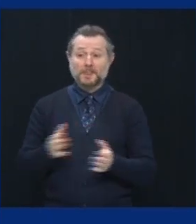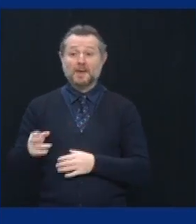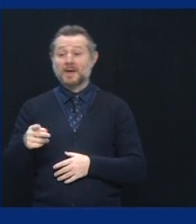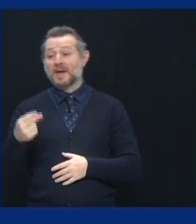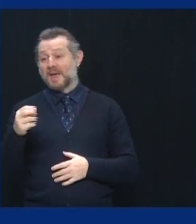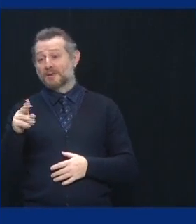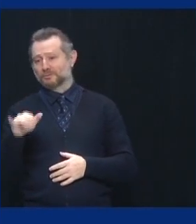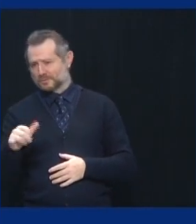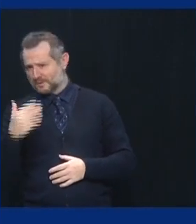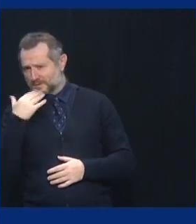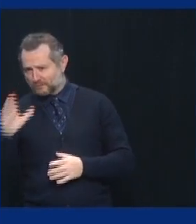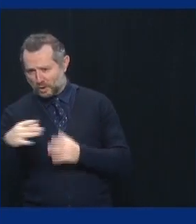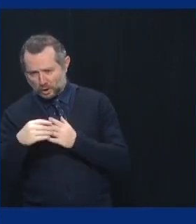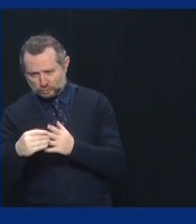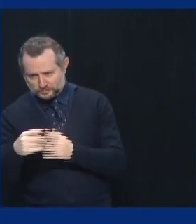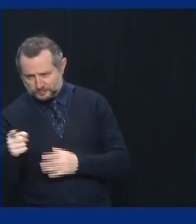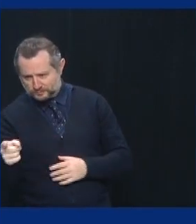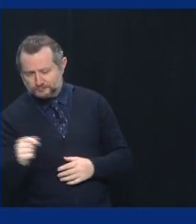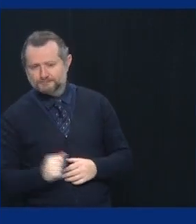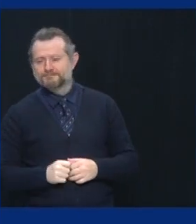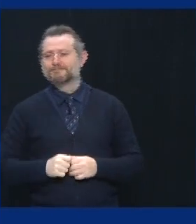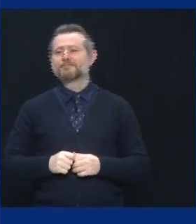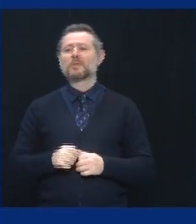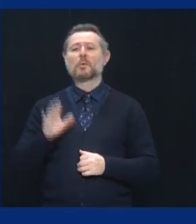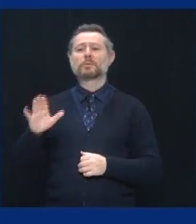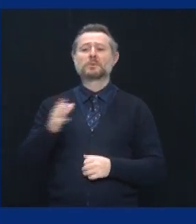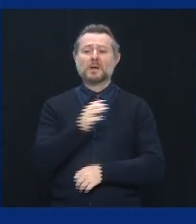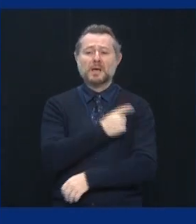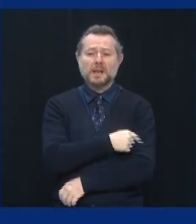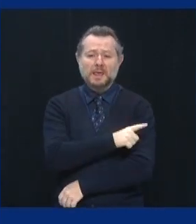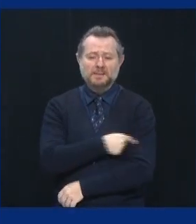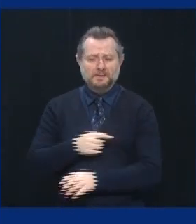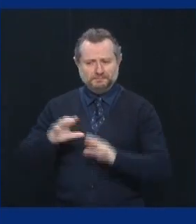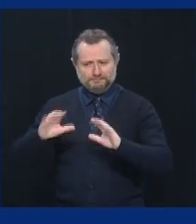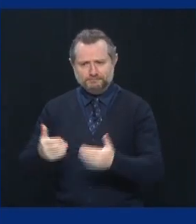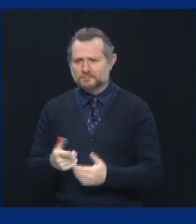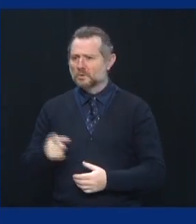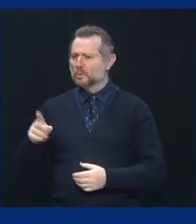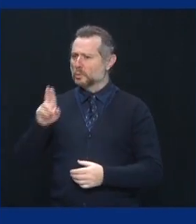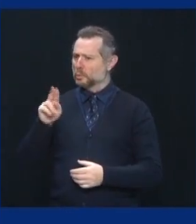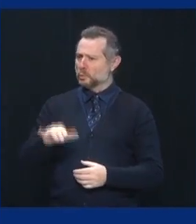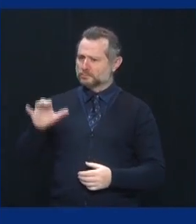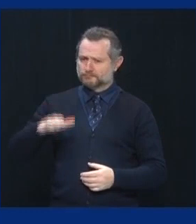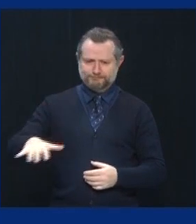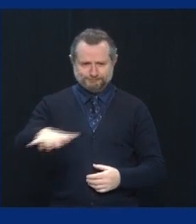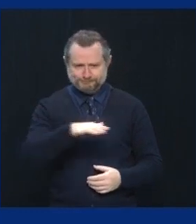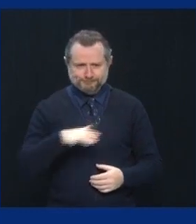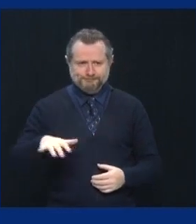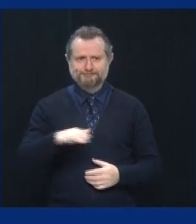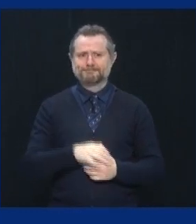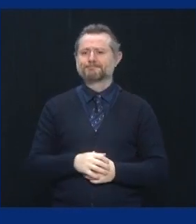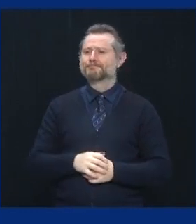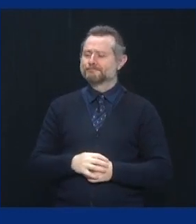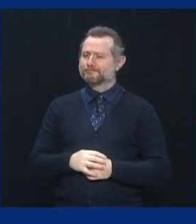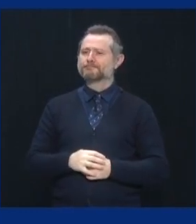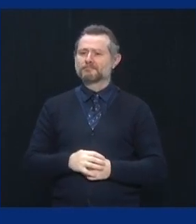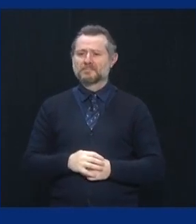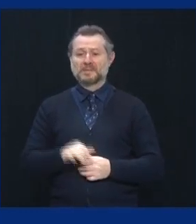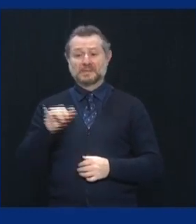YOU ARE NO STRANGER, YOU ARE HERE FREQUENTLY, AND WE APPRECIATE YOU. TO HENRY, THANK YOU FOR YOUR LEADERSHIP.